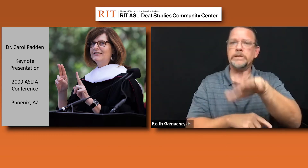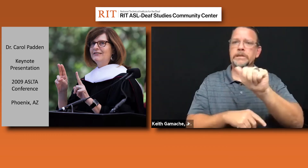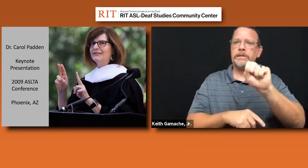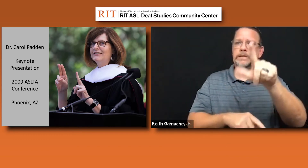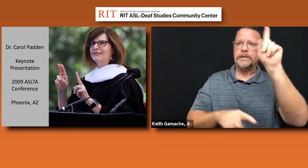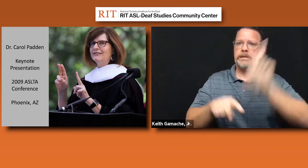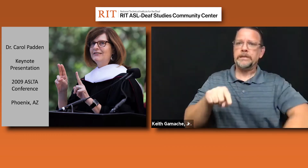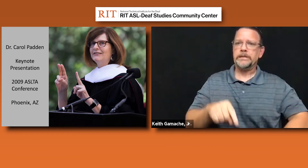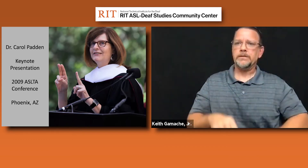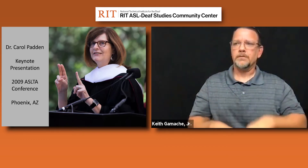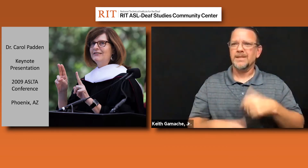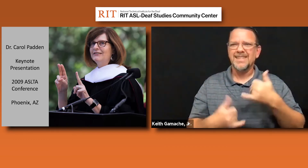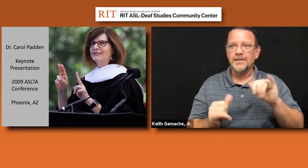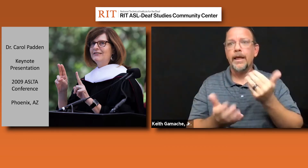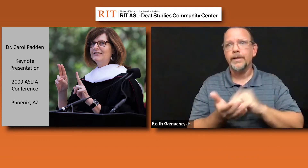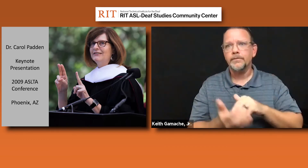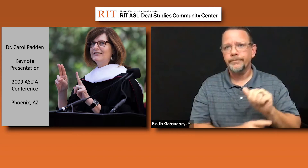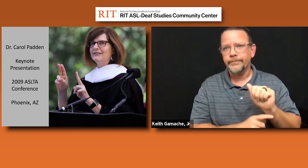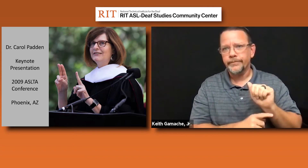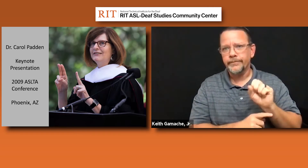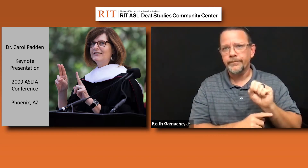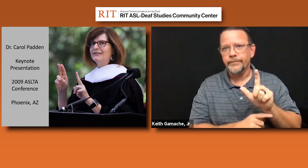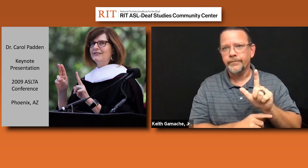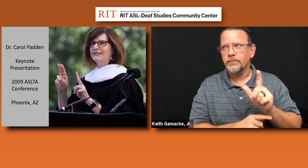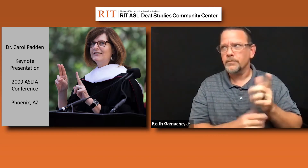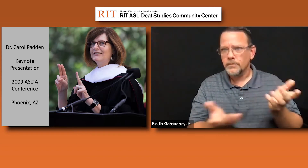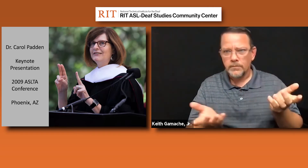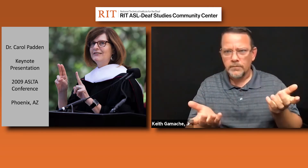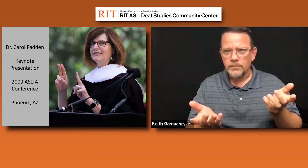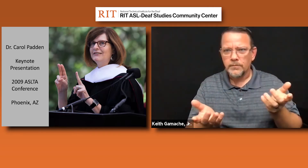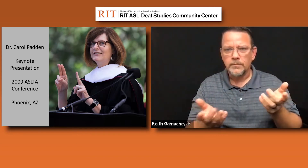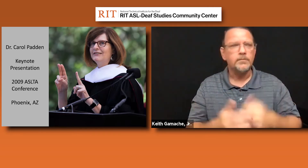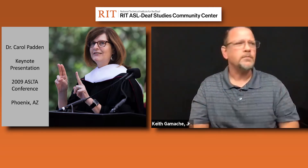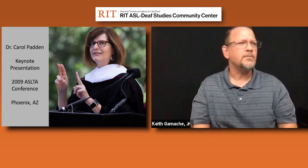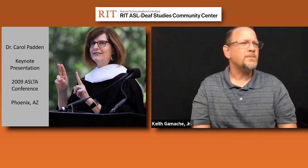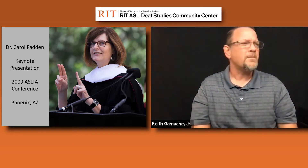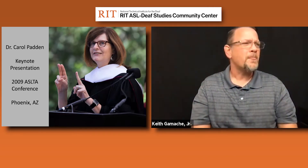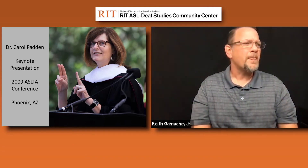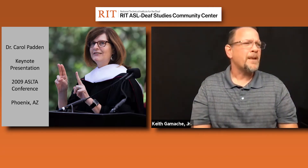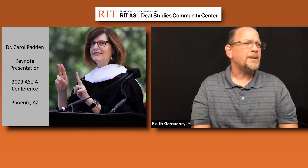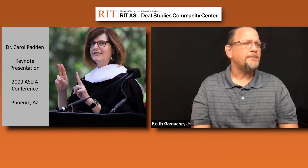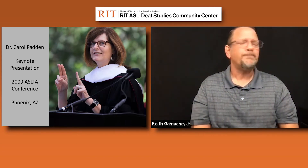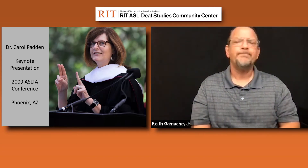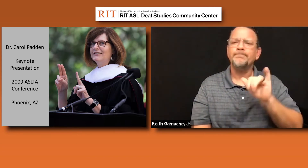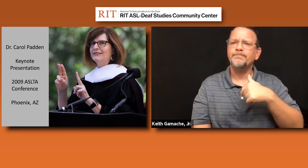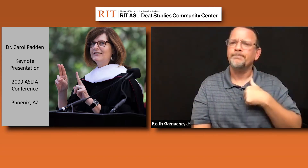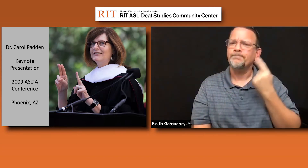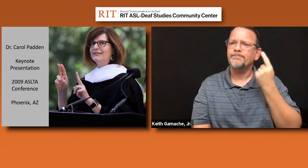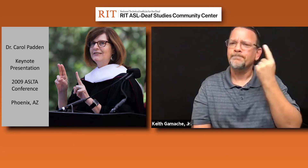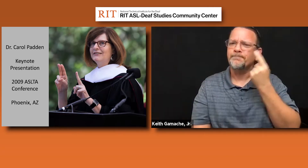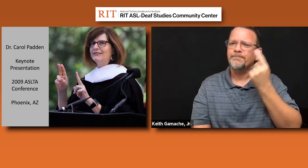"ASL can't use that." Well, every time we talk about ASL, we're using the letters A-S-L,